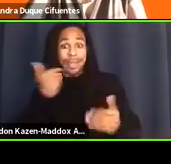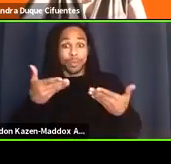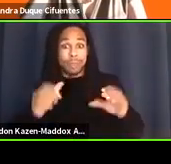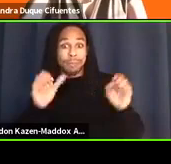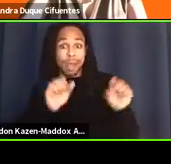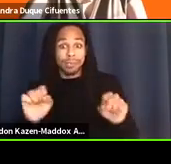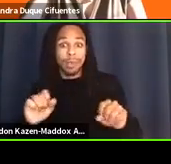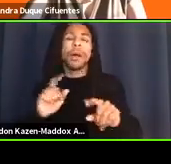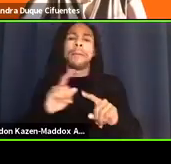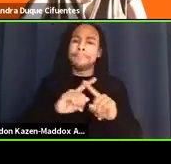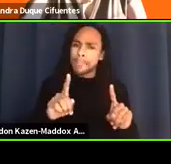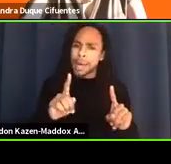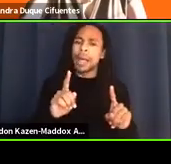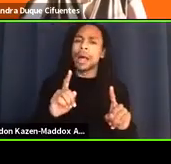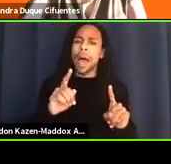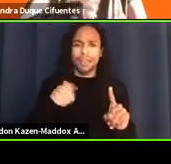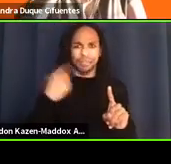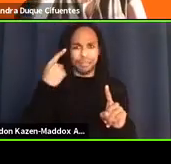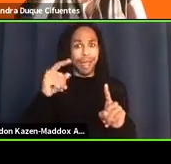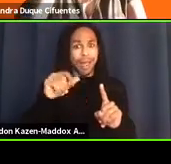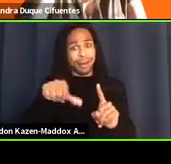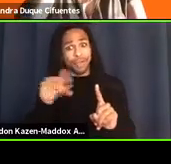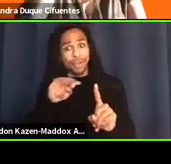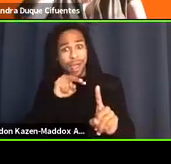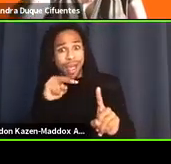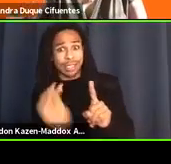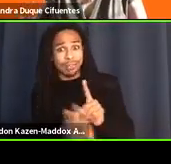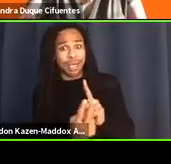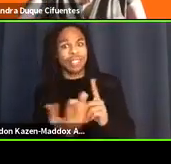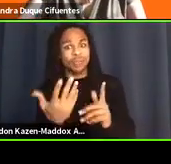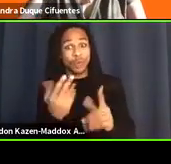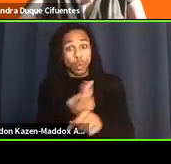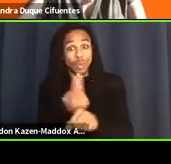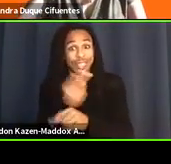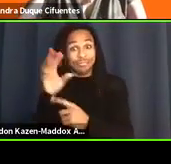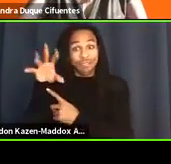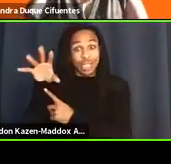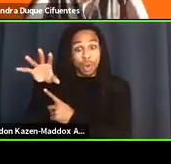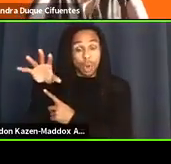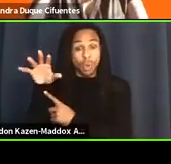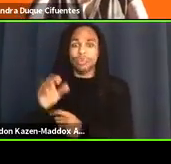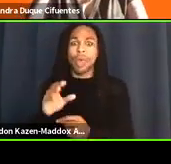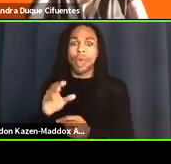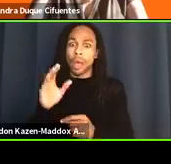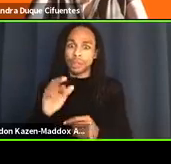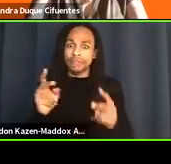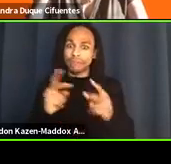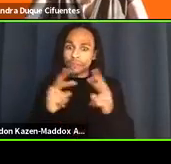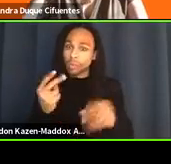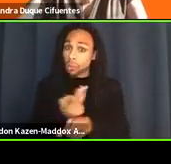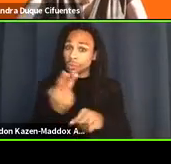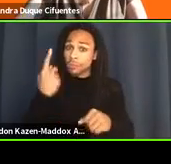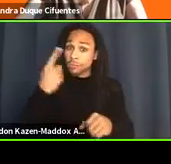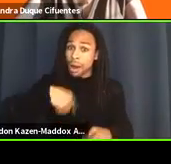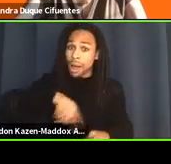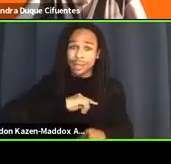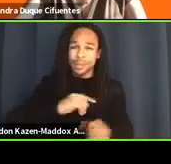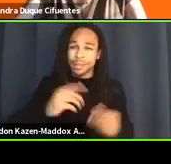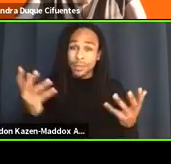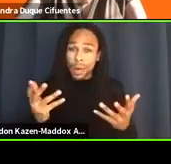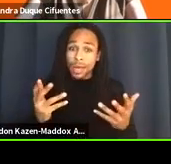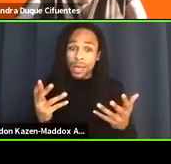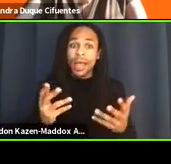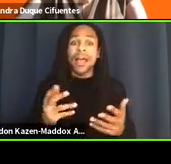I was thinking about what Kimberly said about the use of video. The use of video